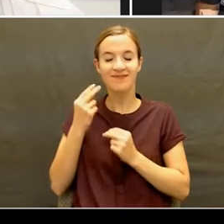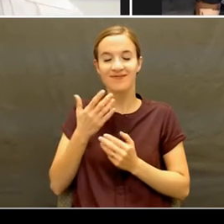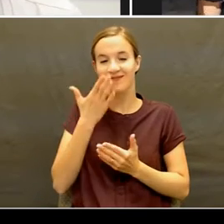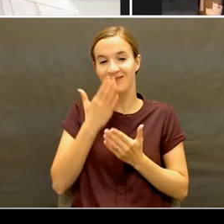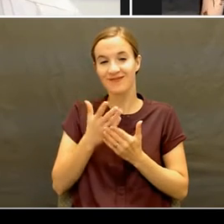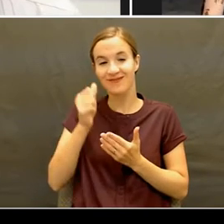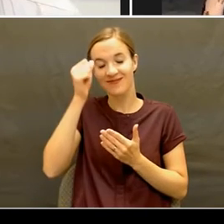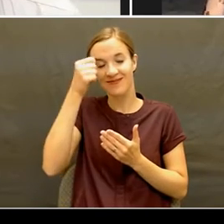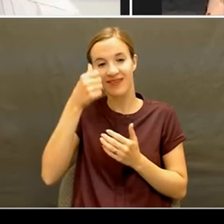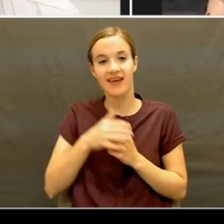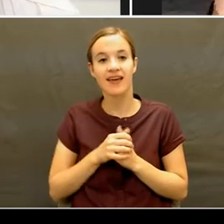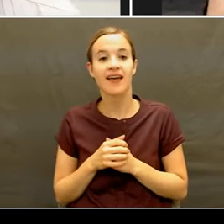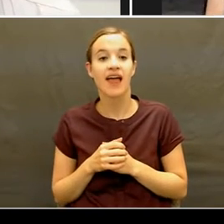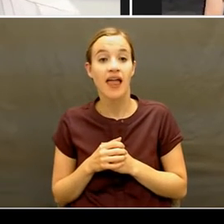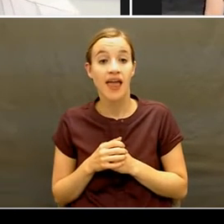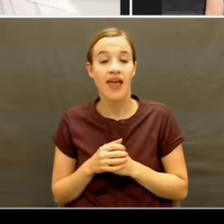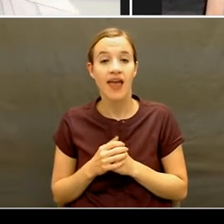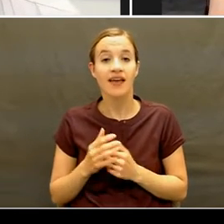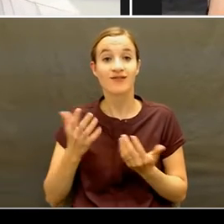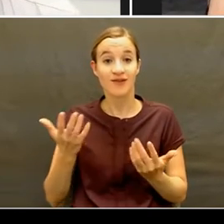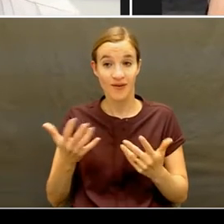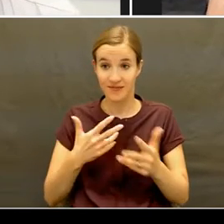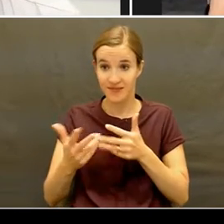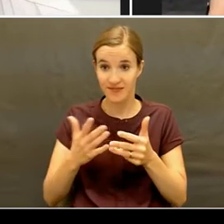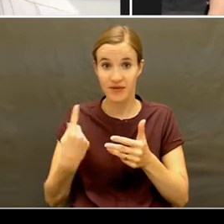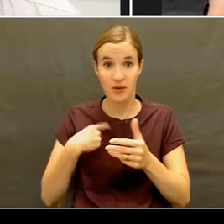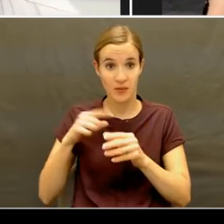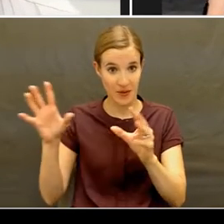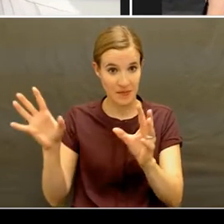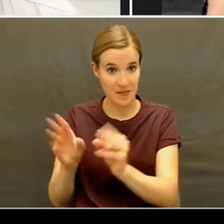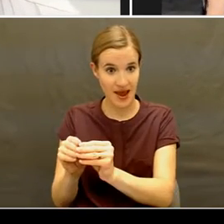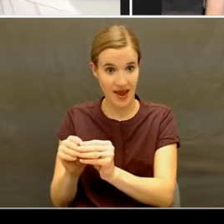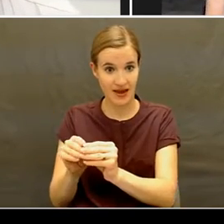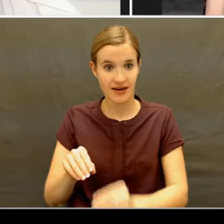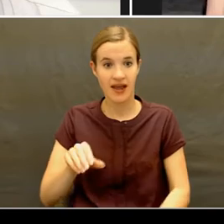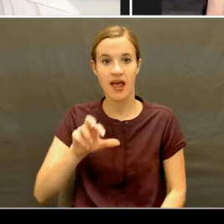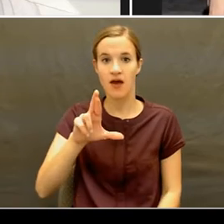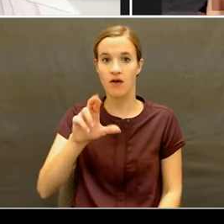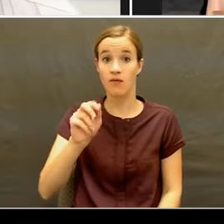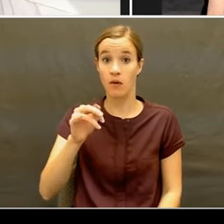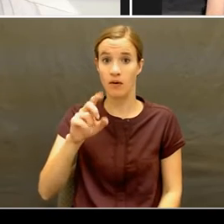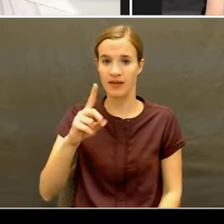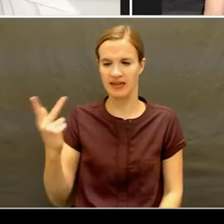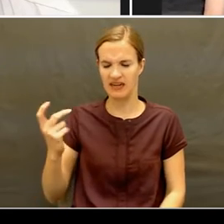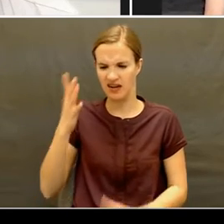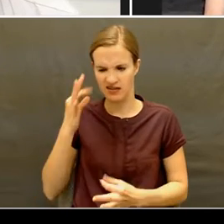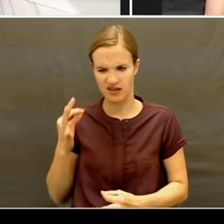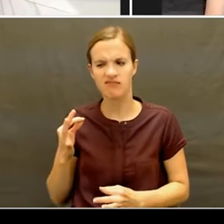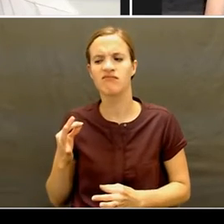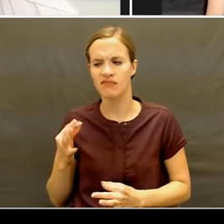actually Roland I said okay, we're gonna do some buses and Jim Ward was there too. He really got